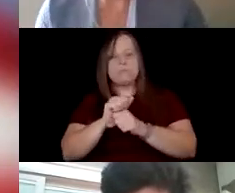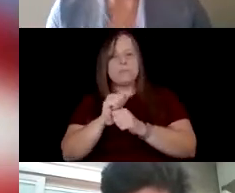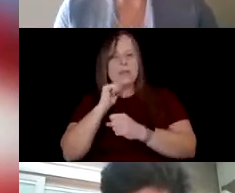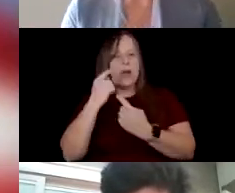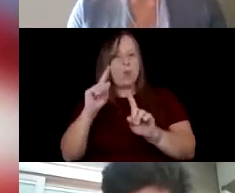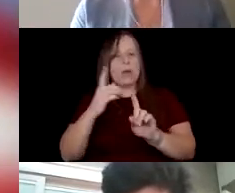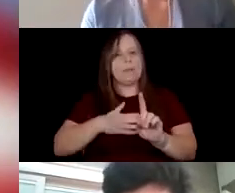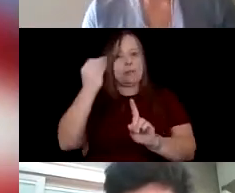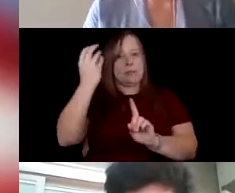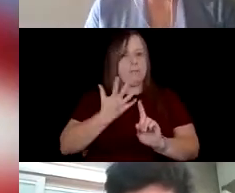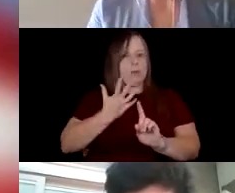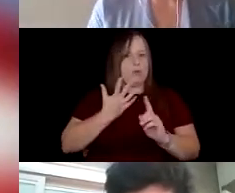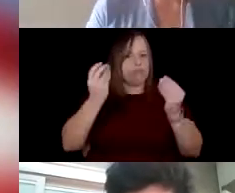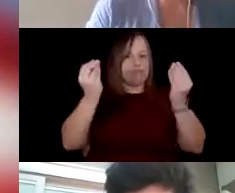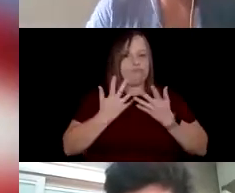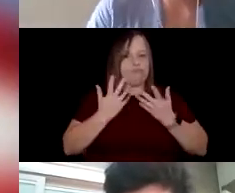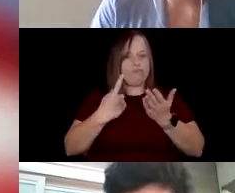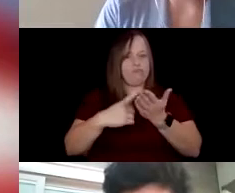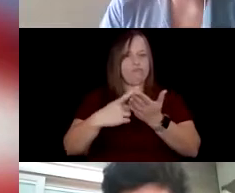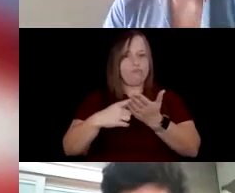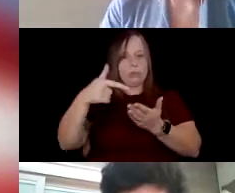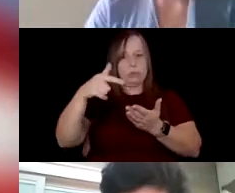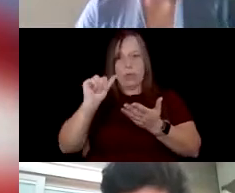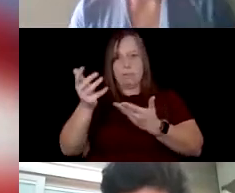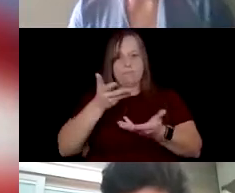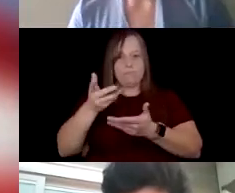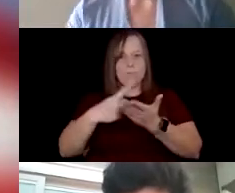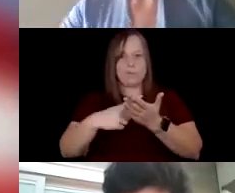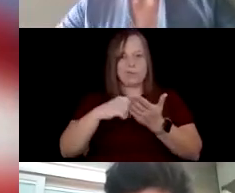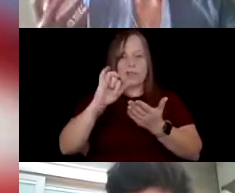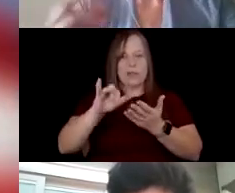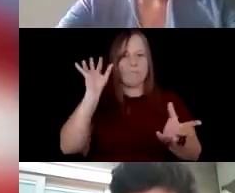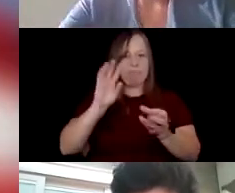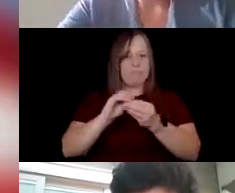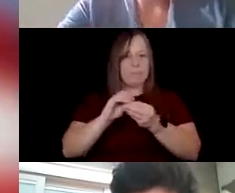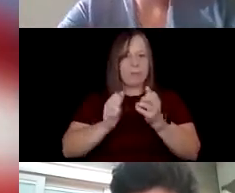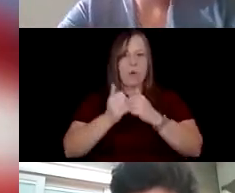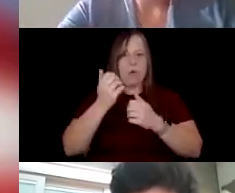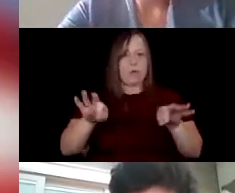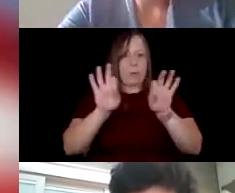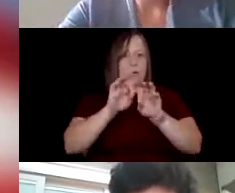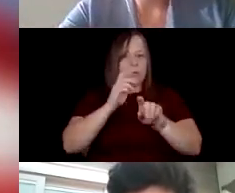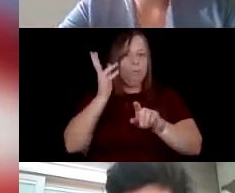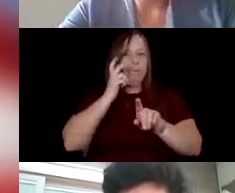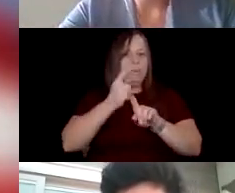please let me know and we can discuss it in the Q and A. And that's really important, and it's always most important to hear from the people who have lived experience